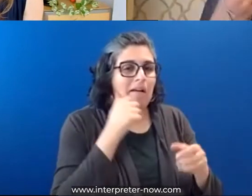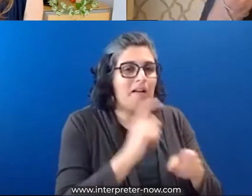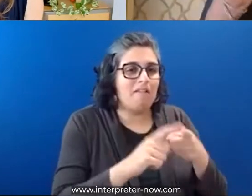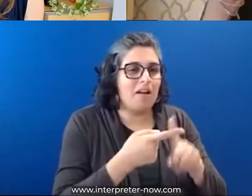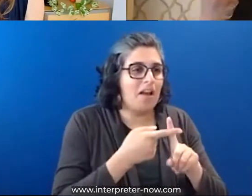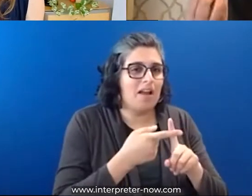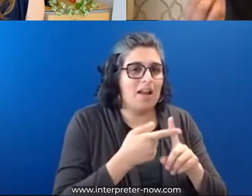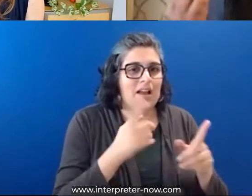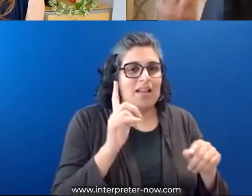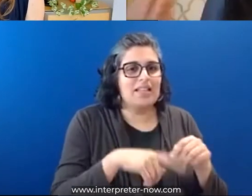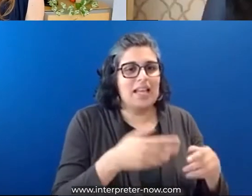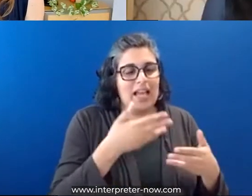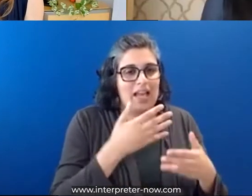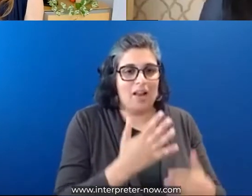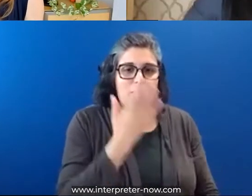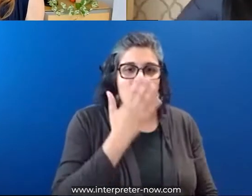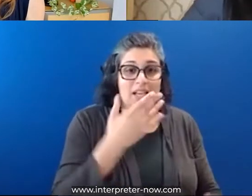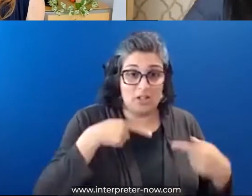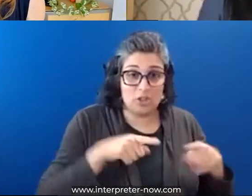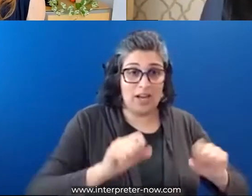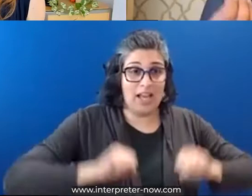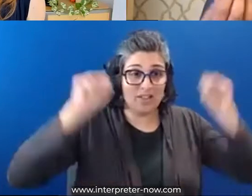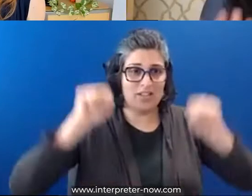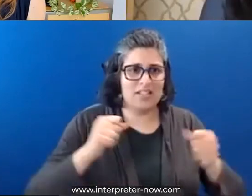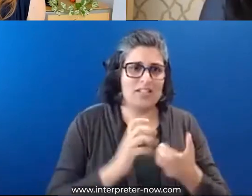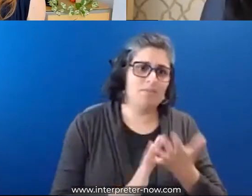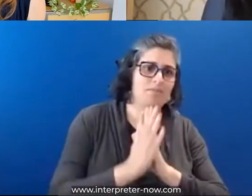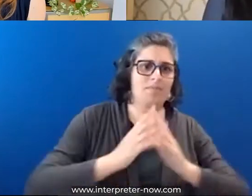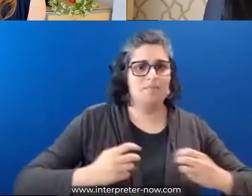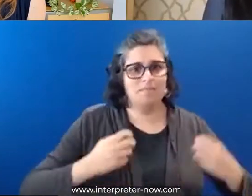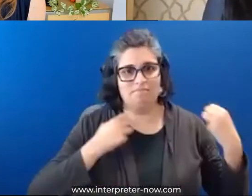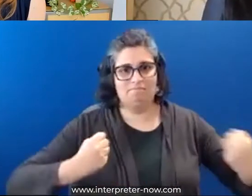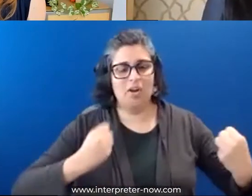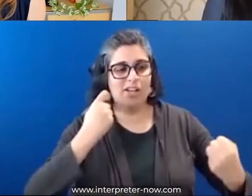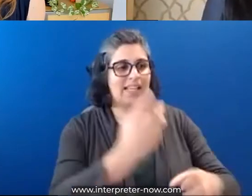"They can't breathe doing their exercises and they need to get big to get the scholarship for college."